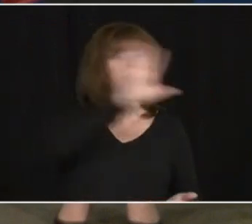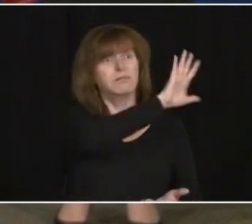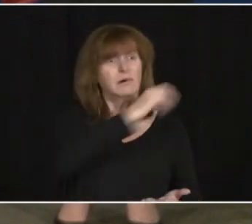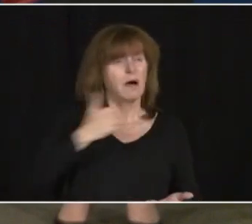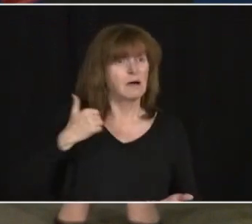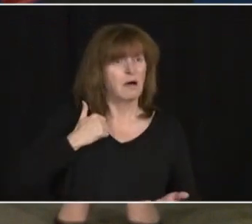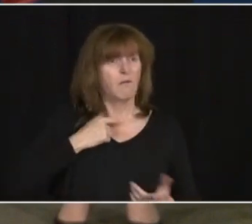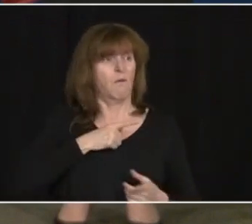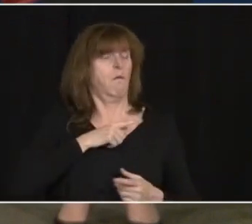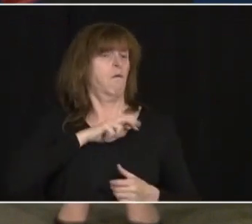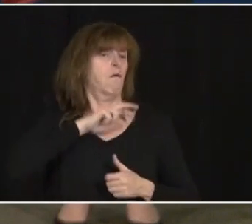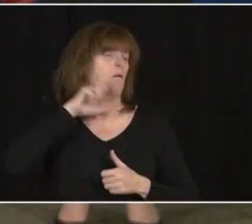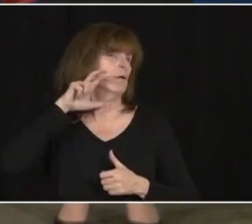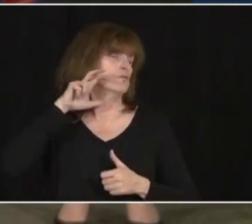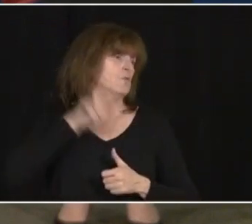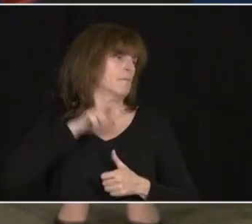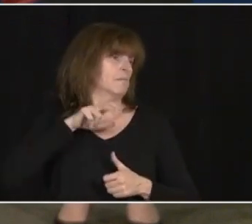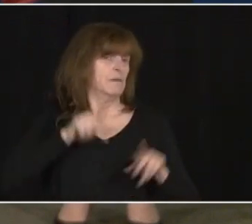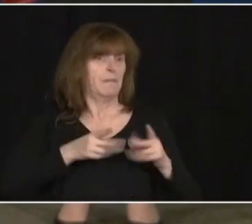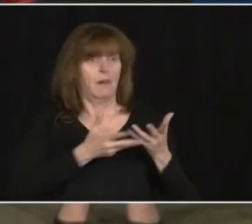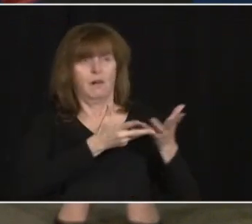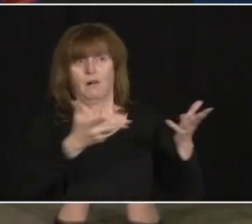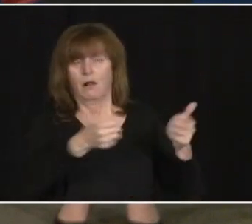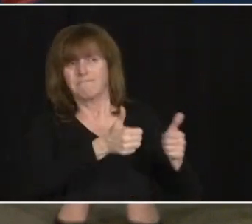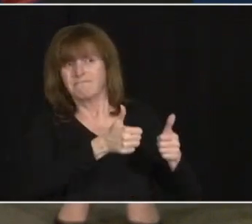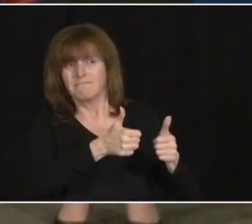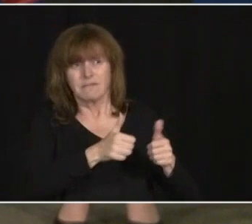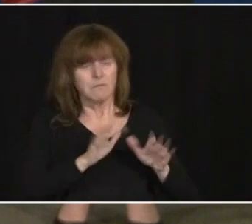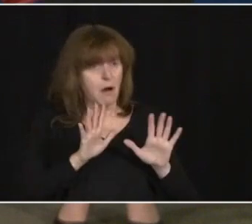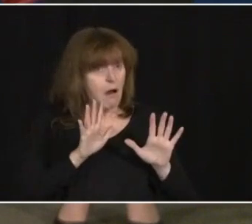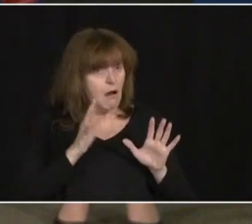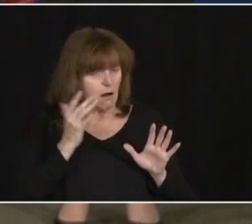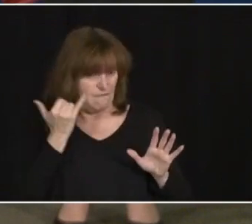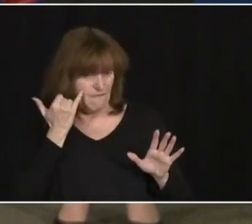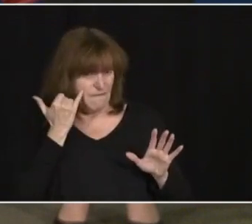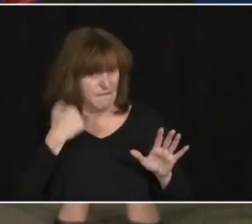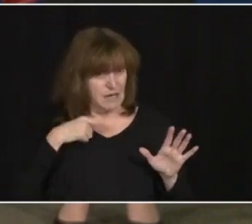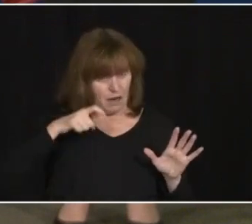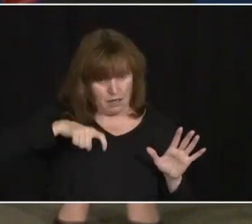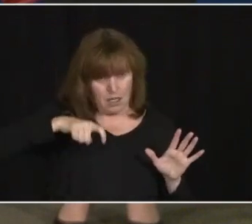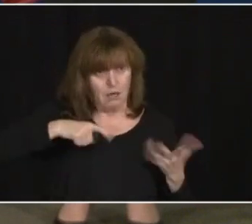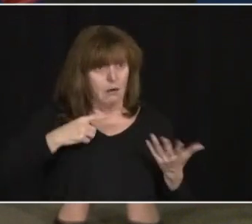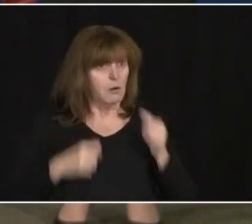ready. And when the need comes, be it tomorrow or the next day or whenever,